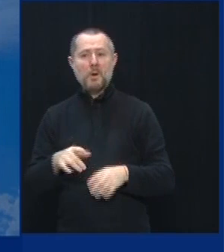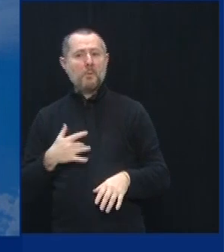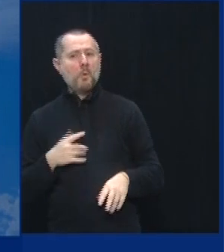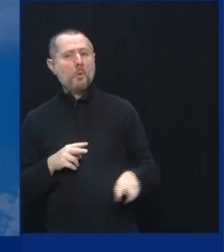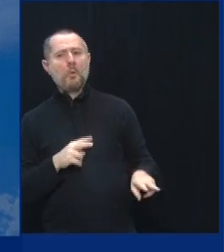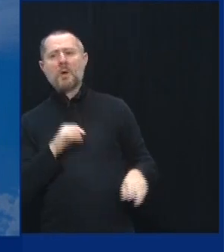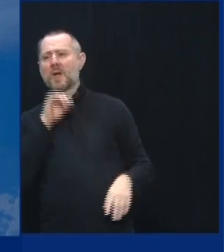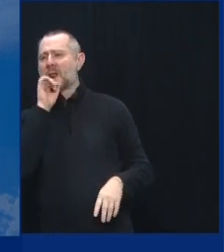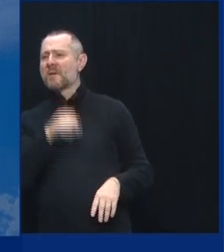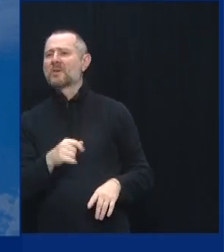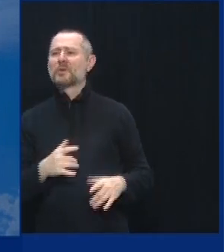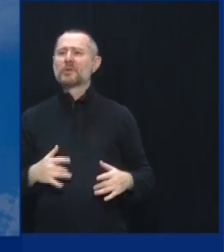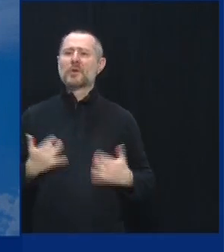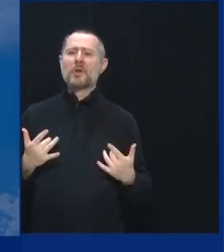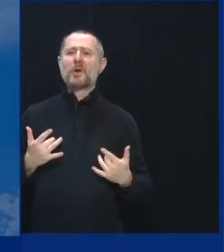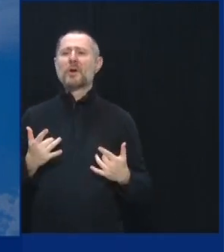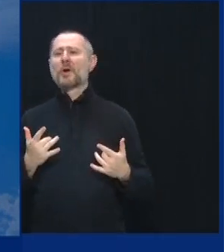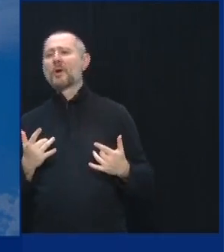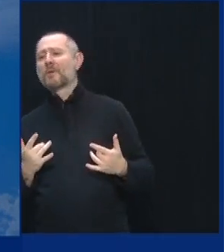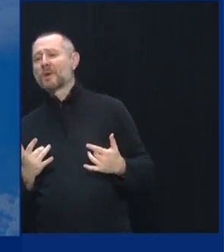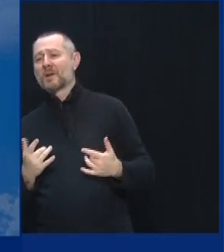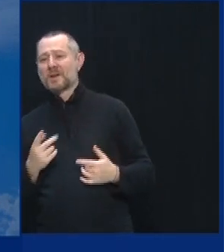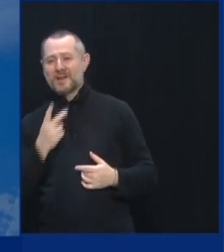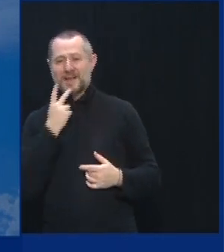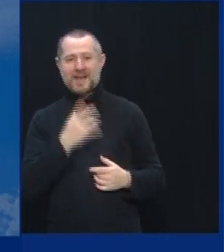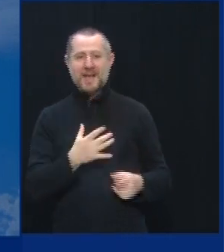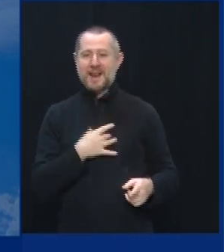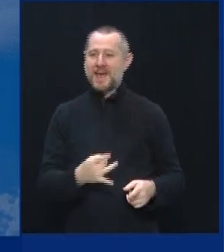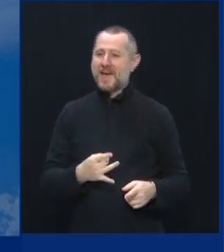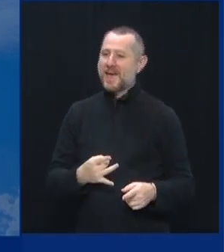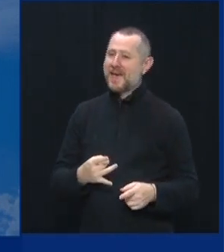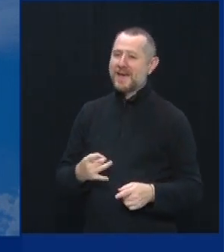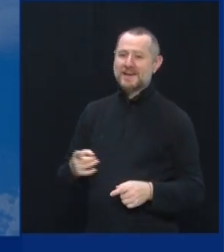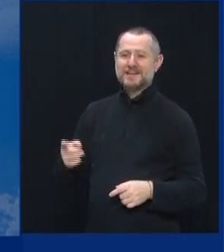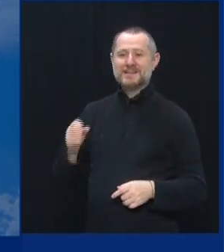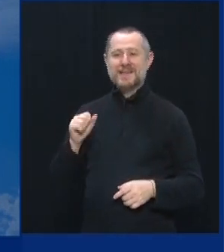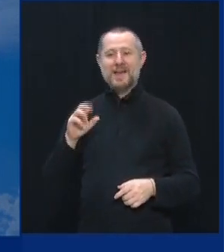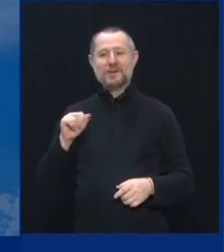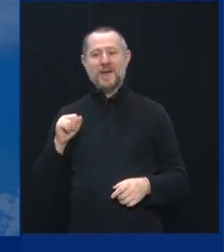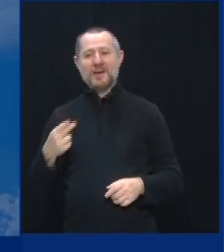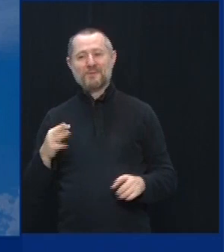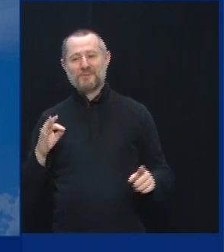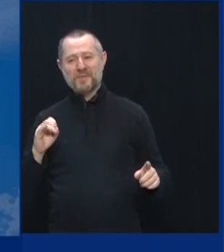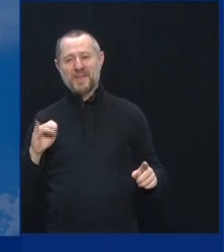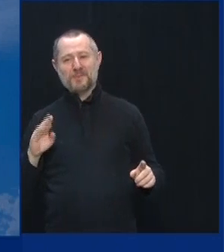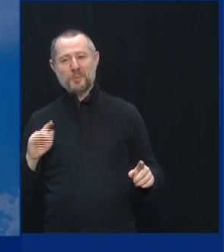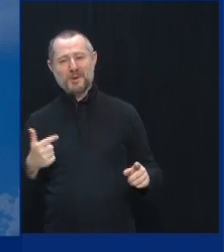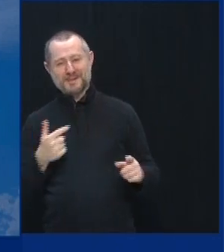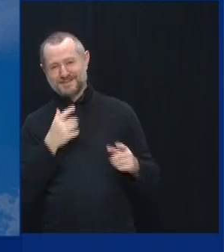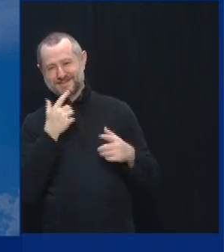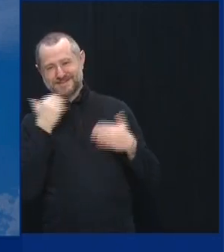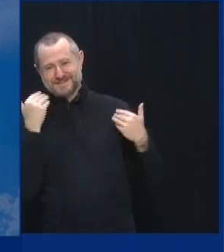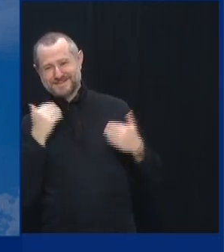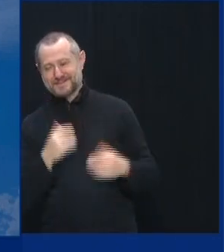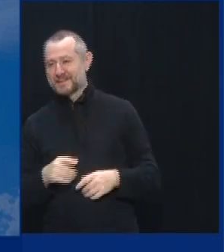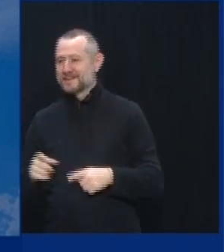ALSO, IT HAS BEEN A LONG YEAR. SNOWSTORM YESTERDAY, TWO NEW STORMS ON THE WAY. PEOPLE ENJOY IT, THRIVE ON IT,